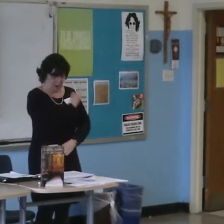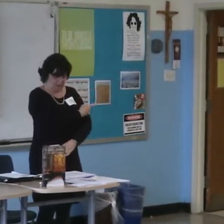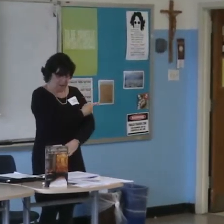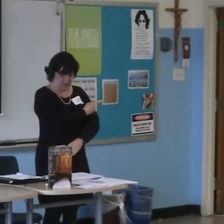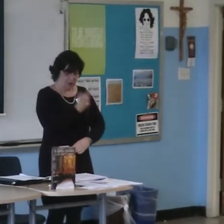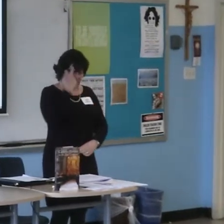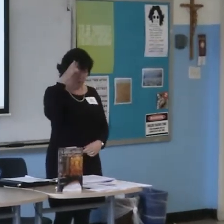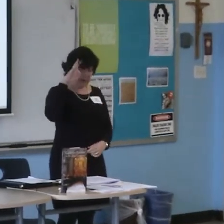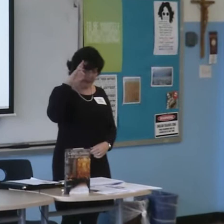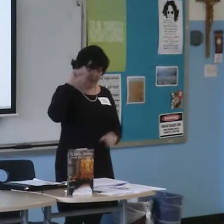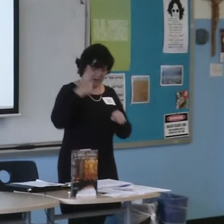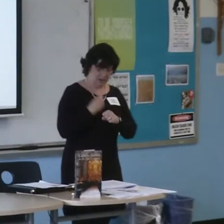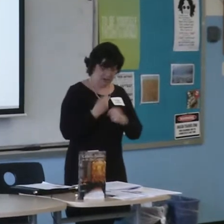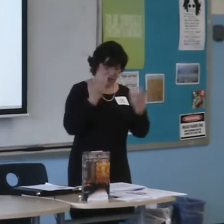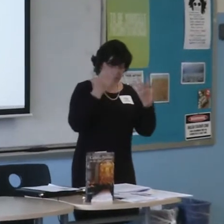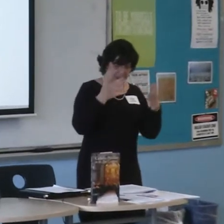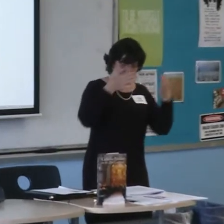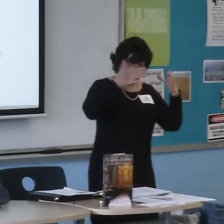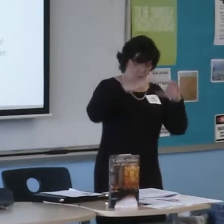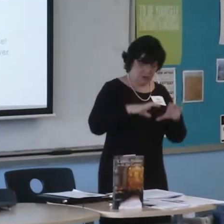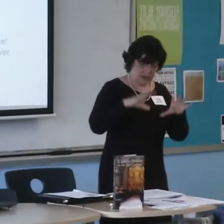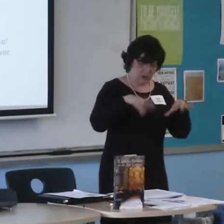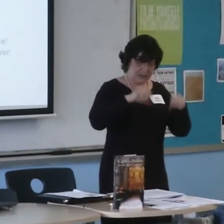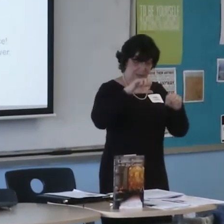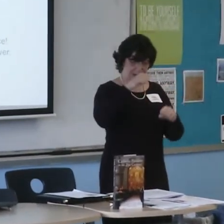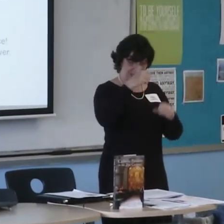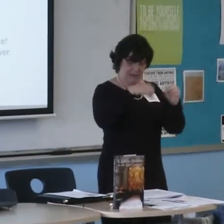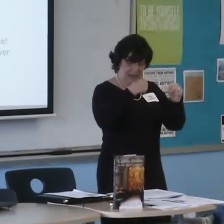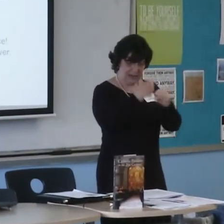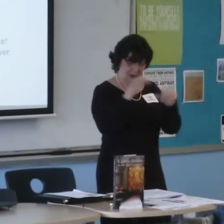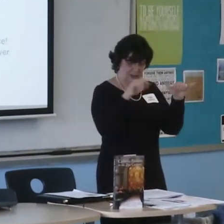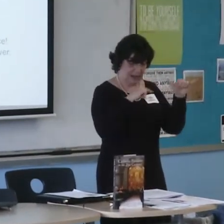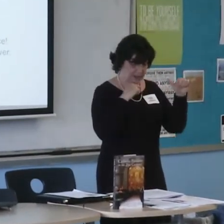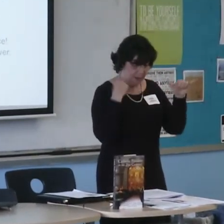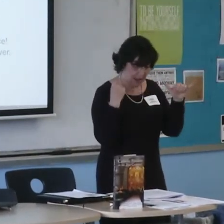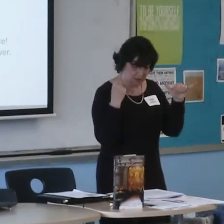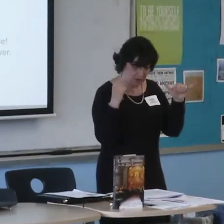province for seven years after ordination he spent 10 years as a pastor